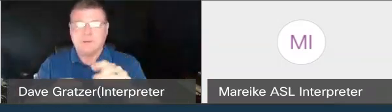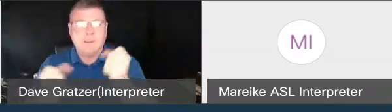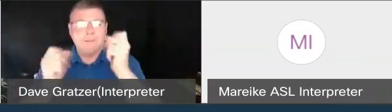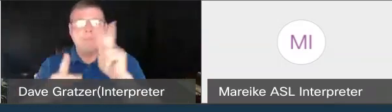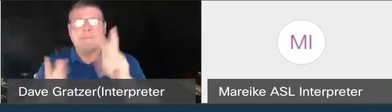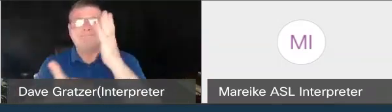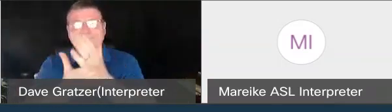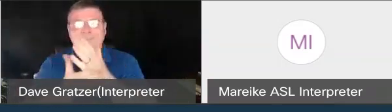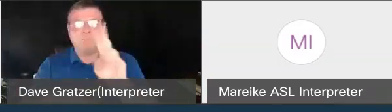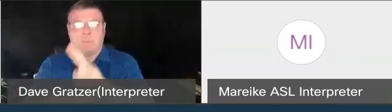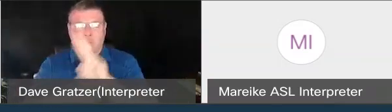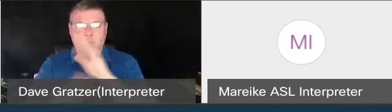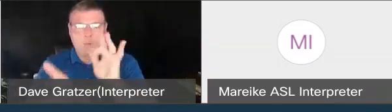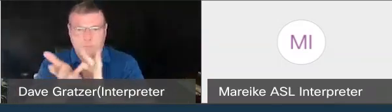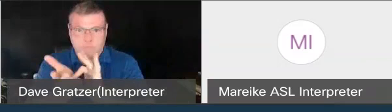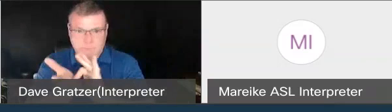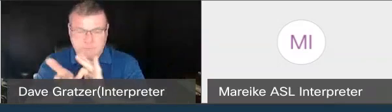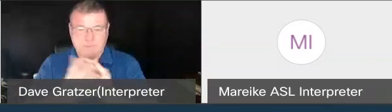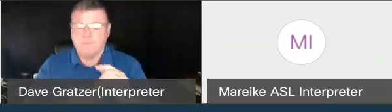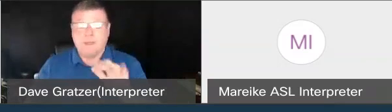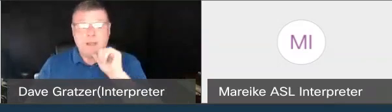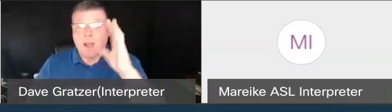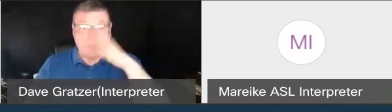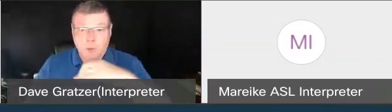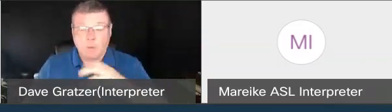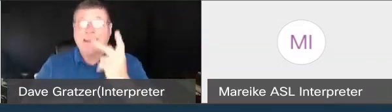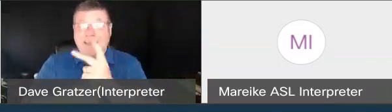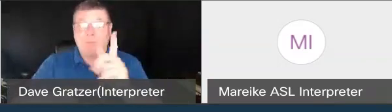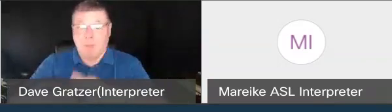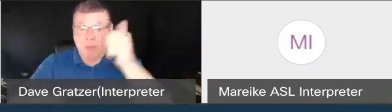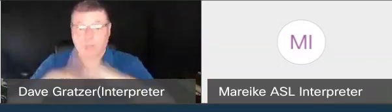And so it's not unusual for us to keep people much longer than four hours.